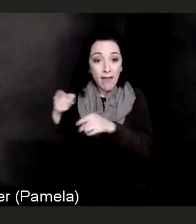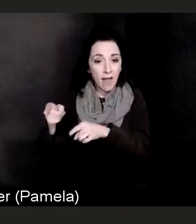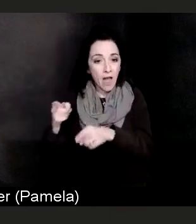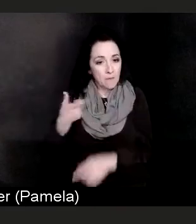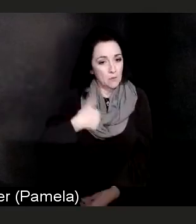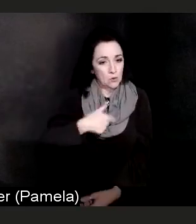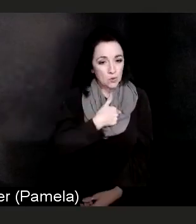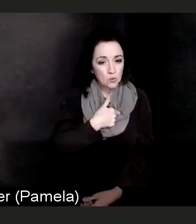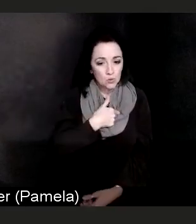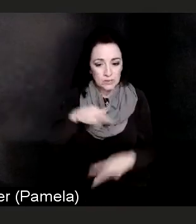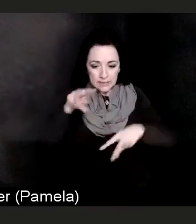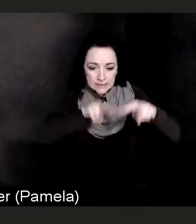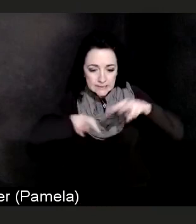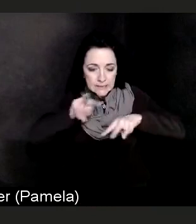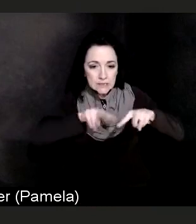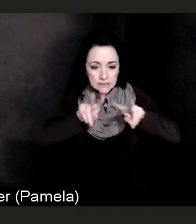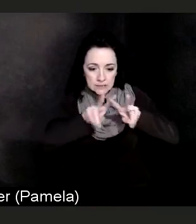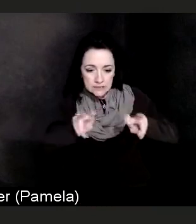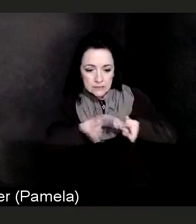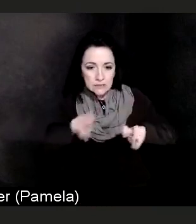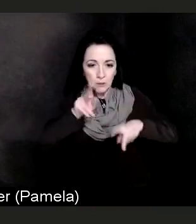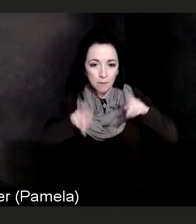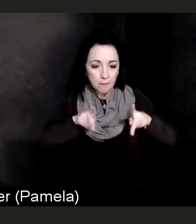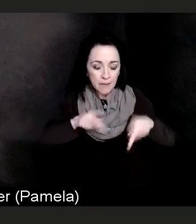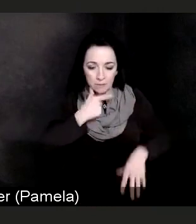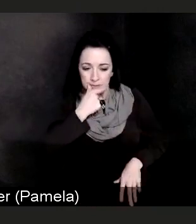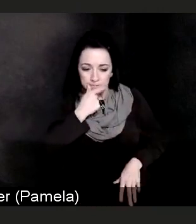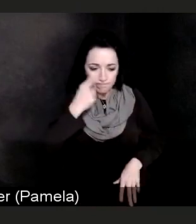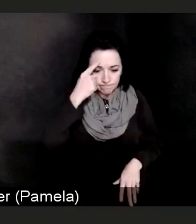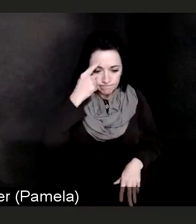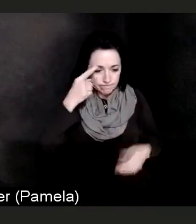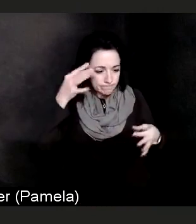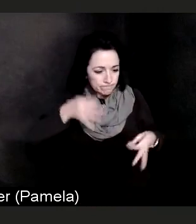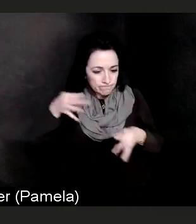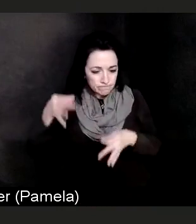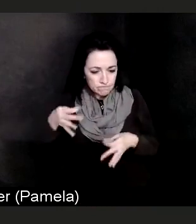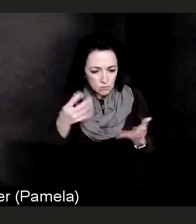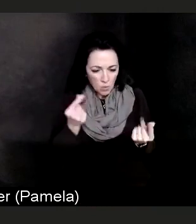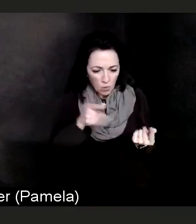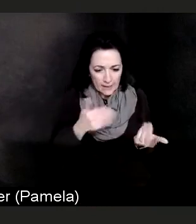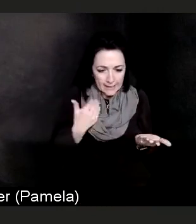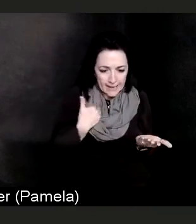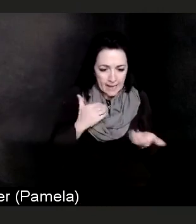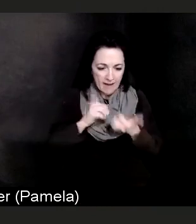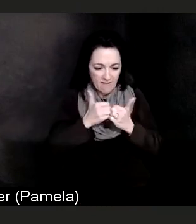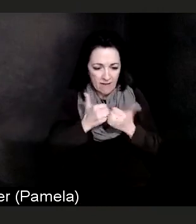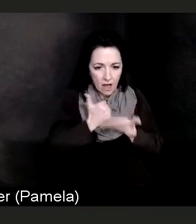That's what we do here at Beebe Healthcare is work with that uncertainty with our skills,